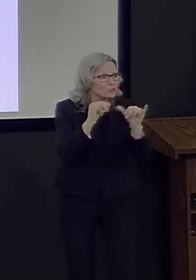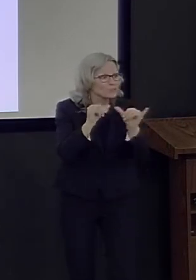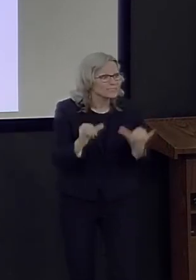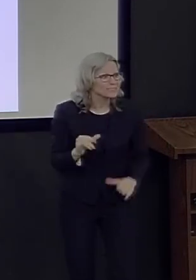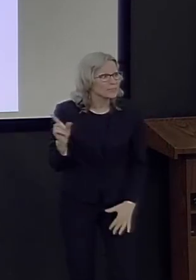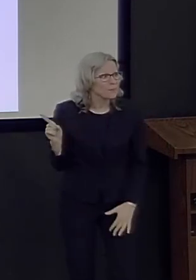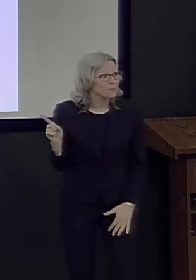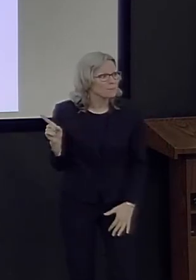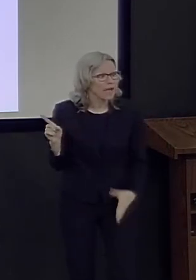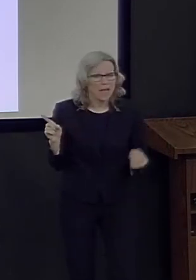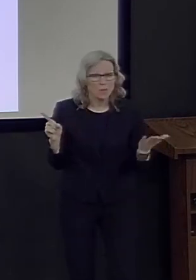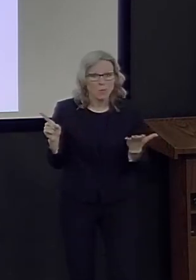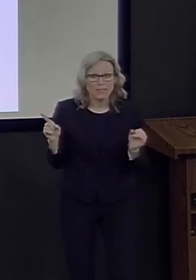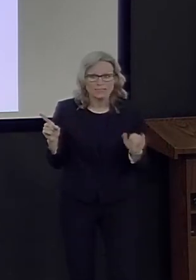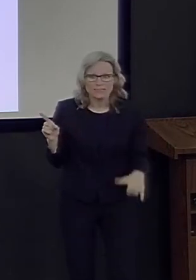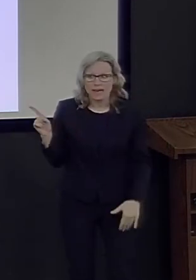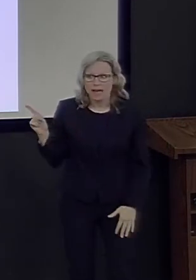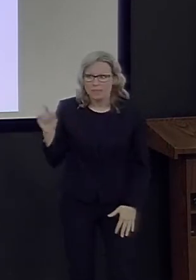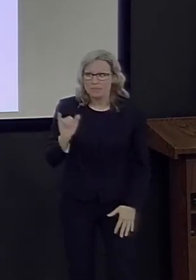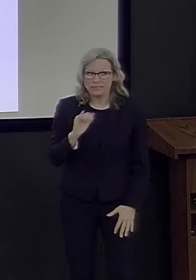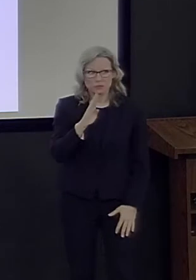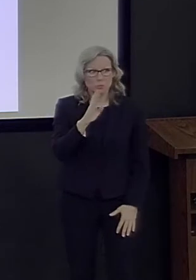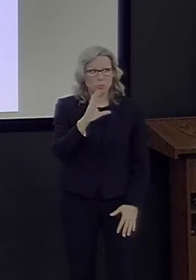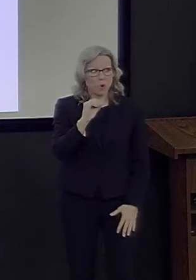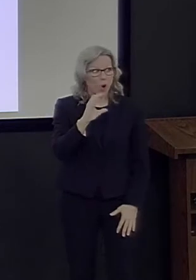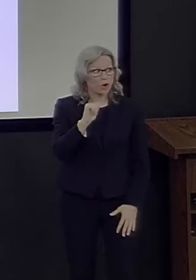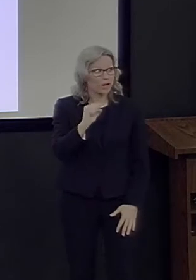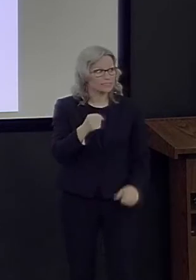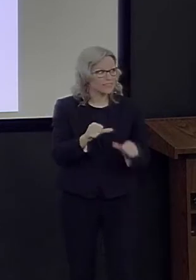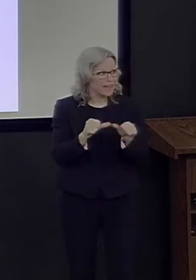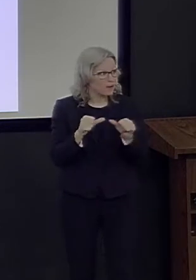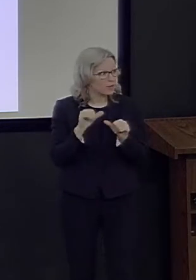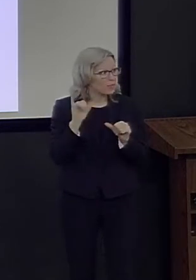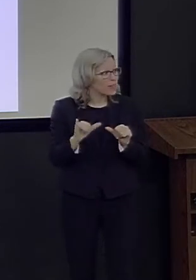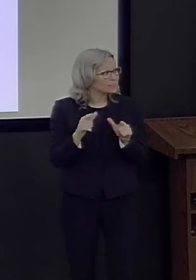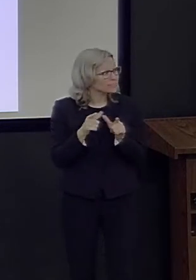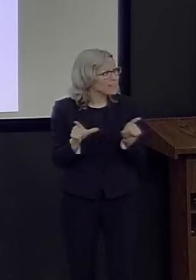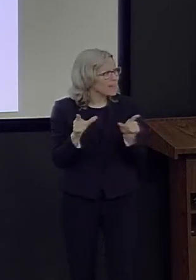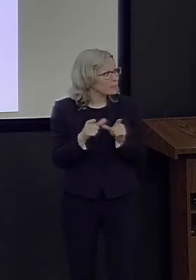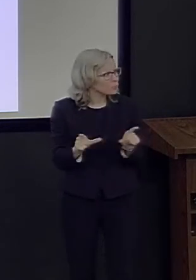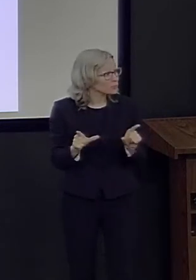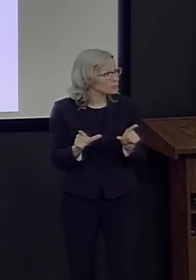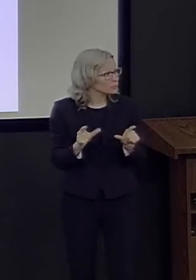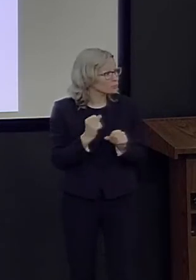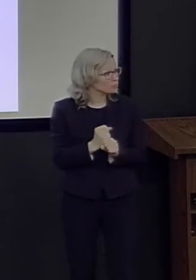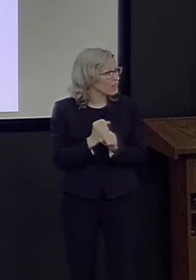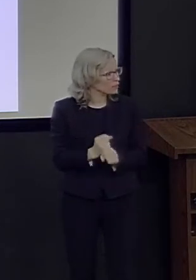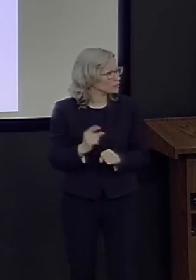What is that? That's Broca's area. That's language production. So we're starting to see